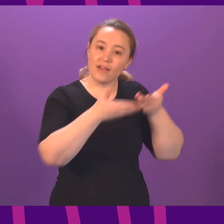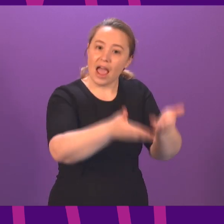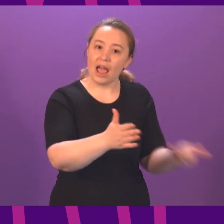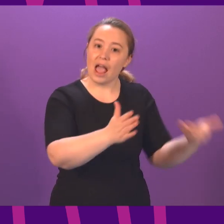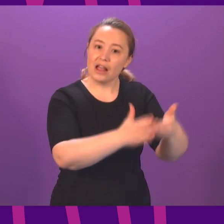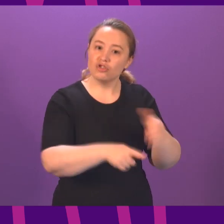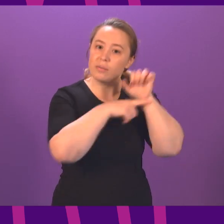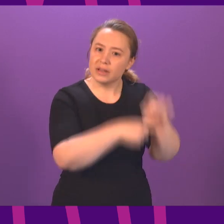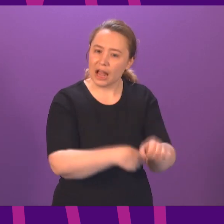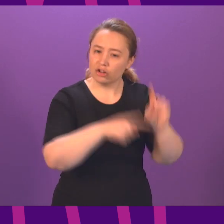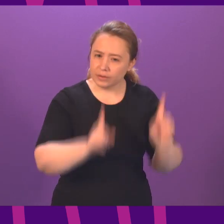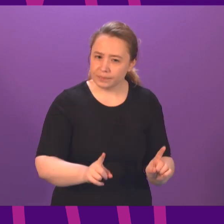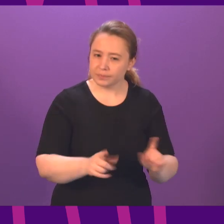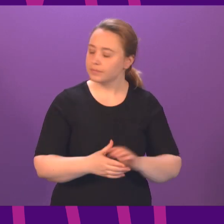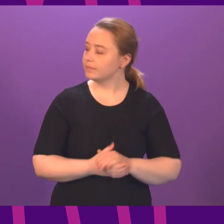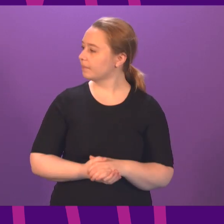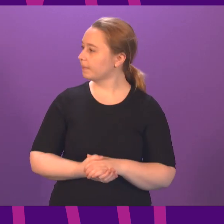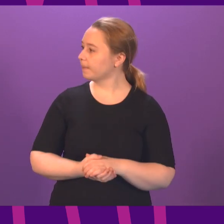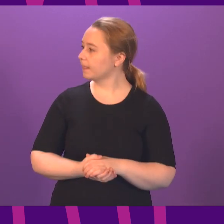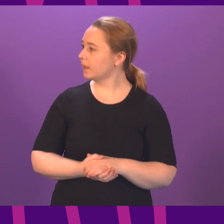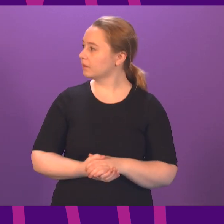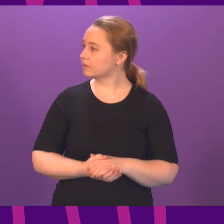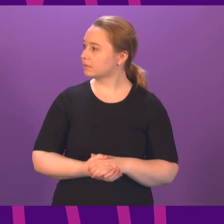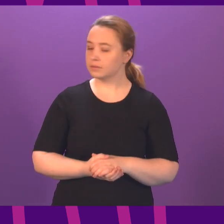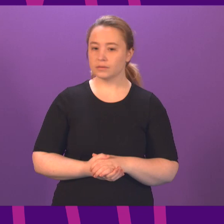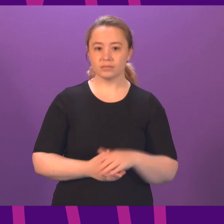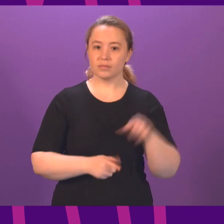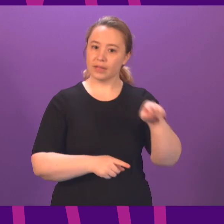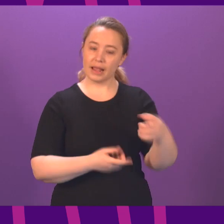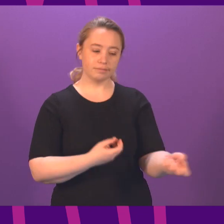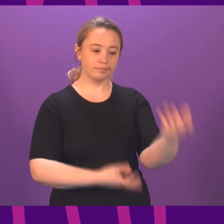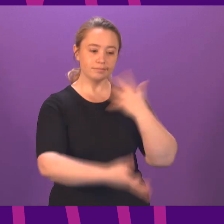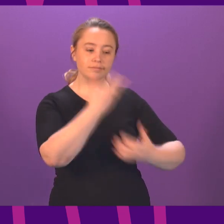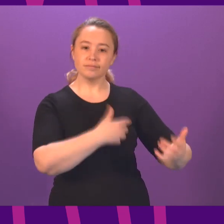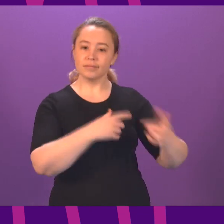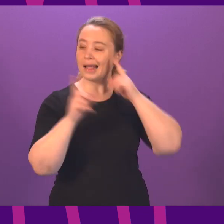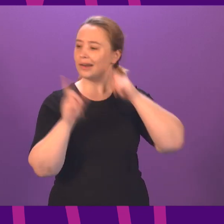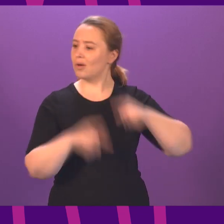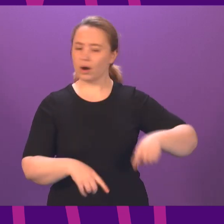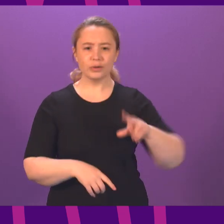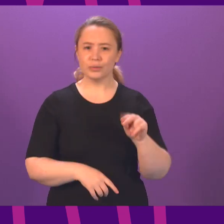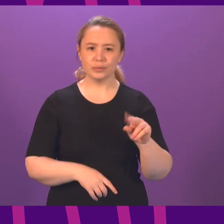The First Minister: We did not dismiss those calls. As a politician